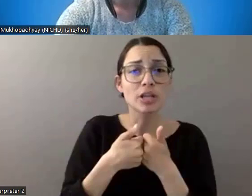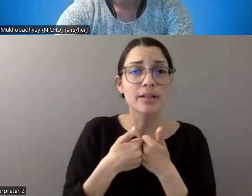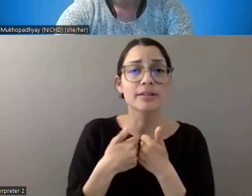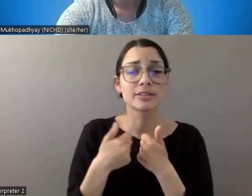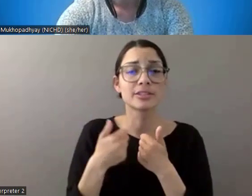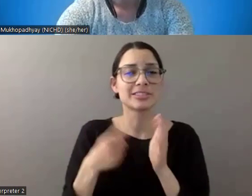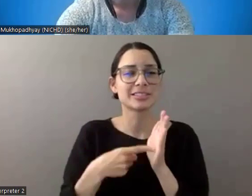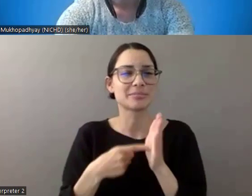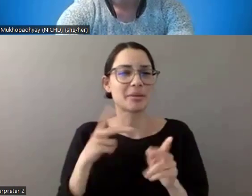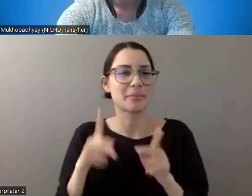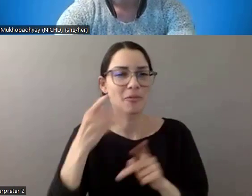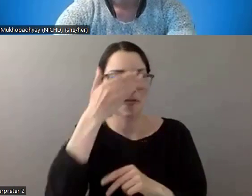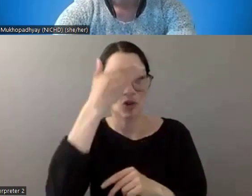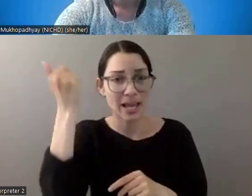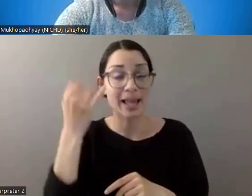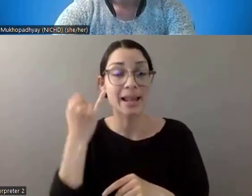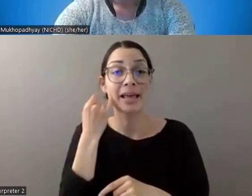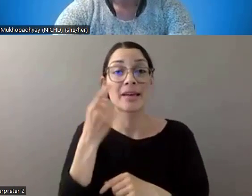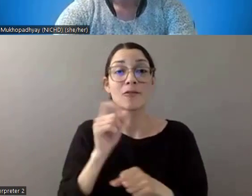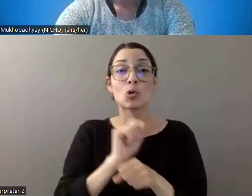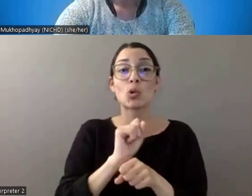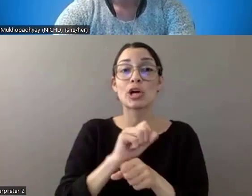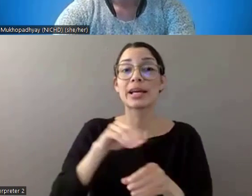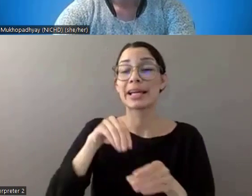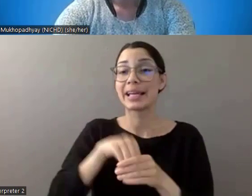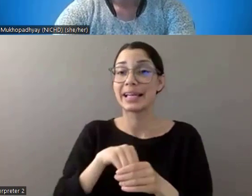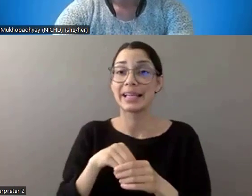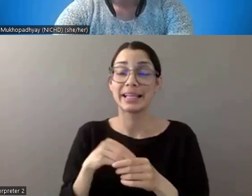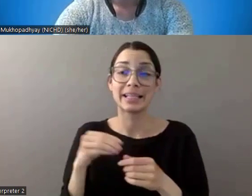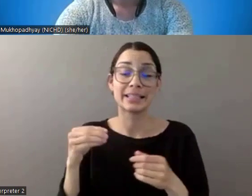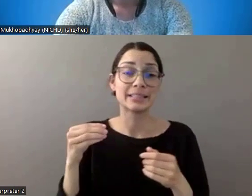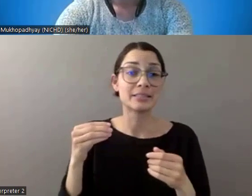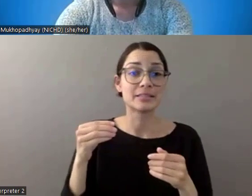If you're working in a really crowded field, you want to talk about how your research